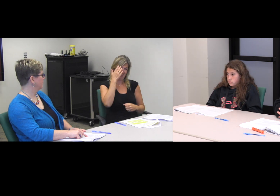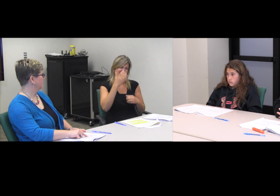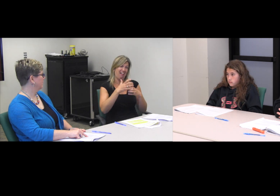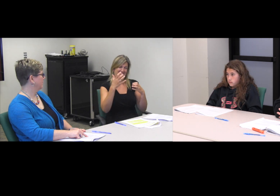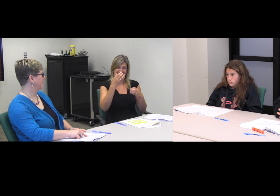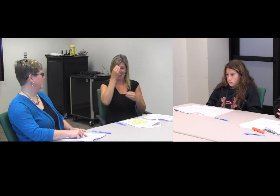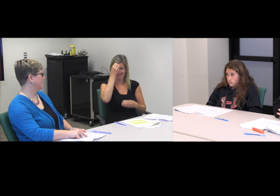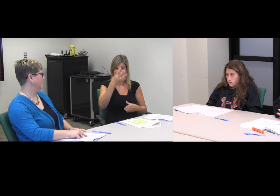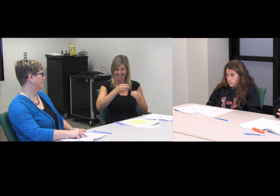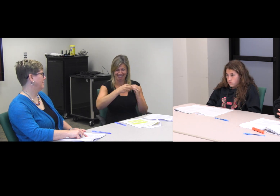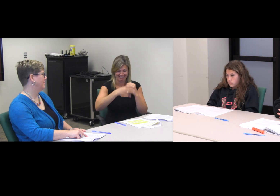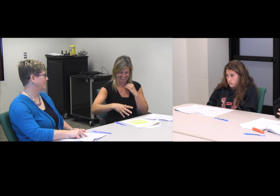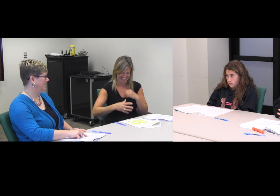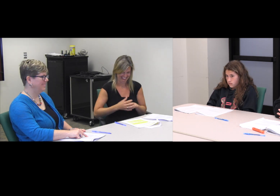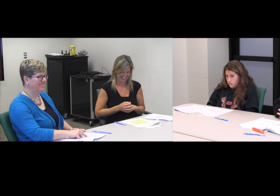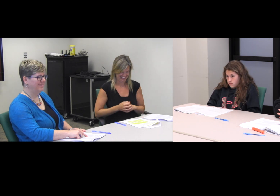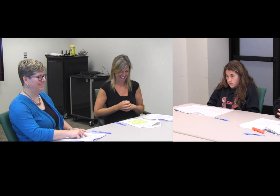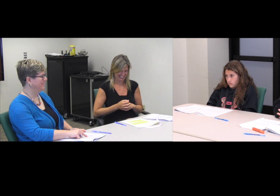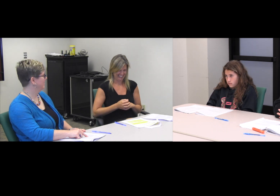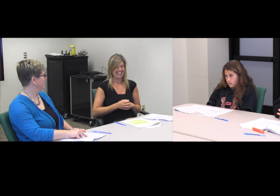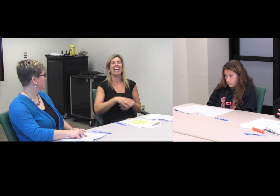Sorry, it is a lot of information.